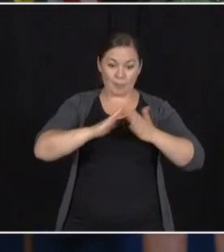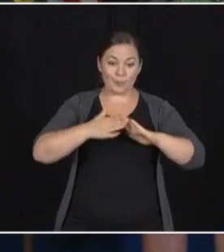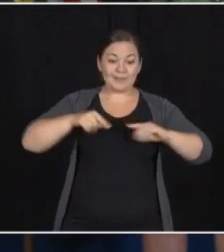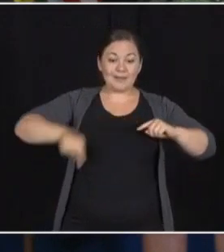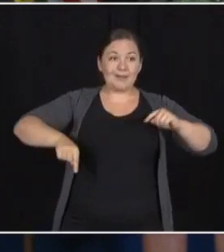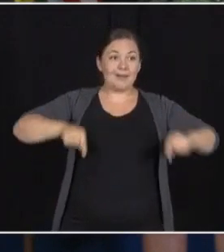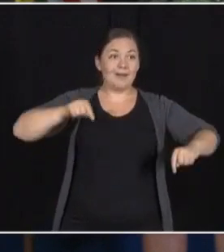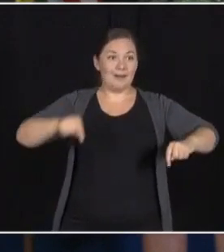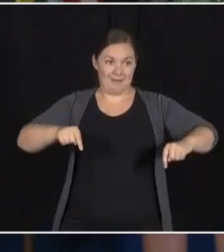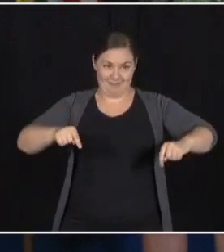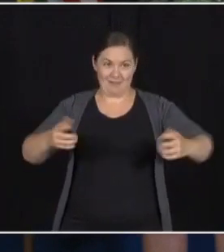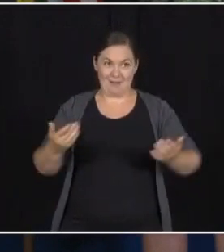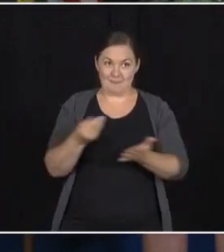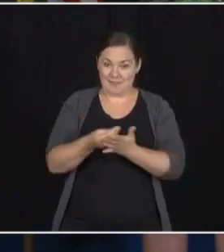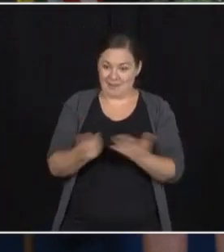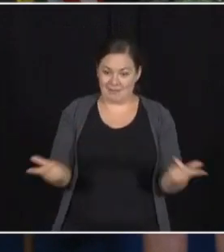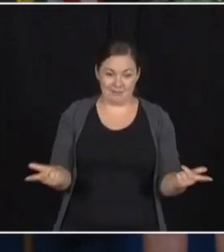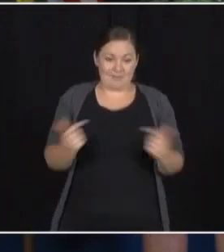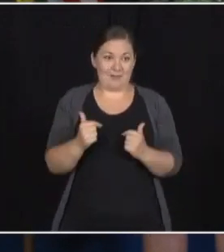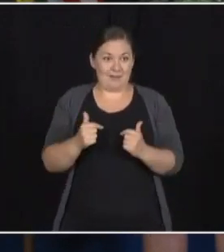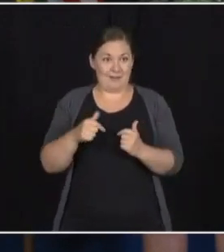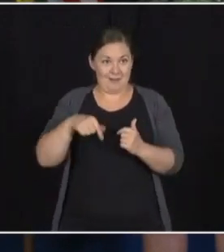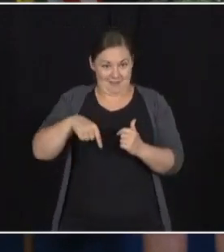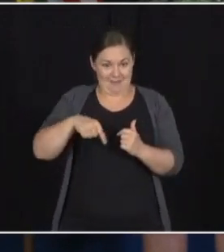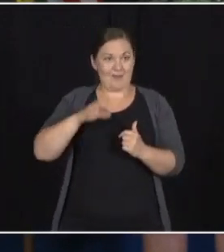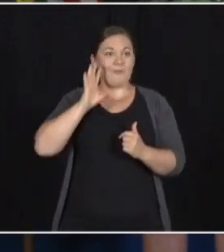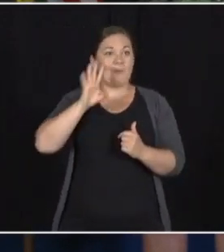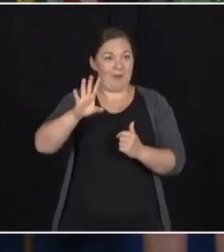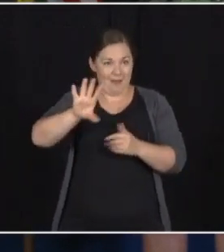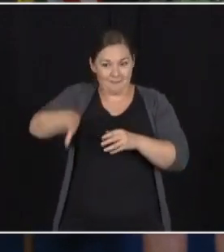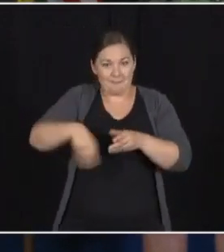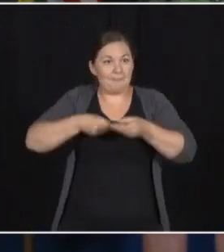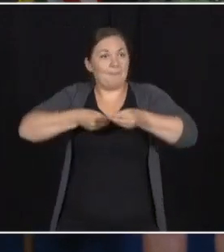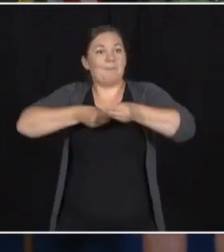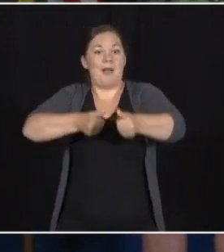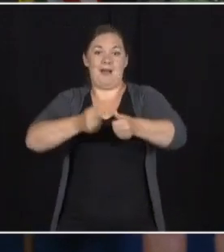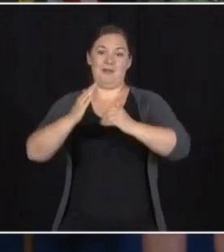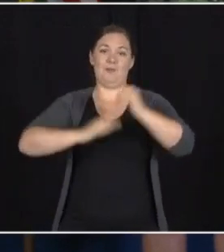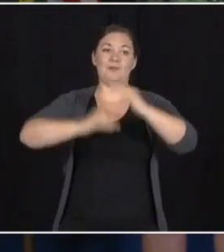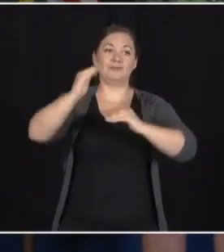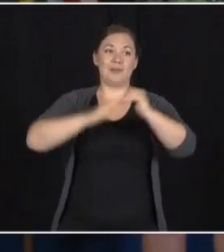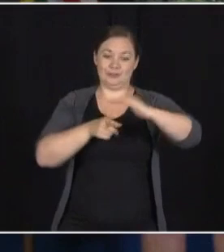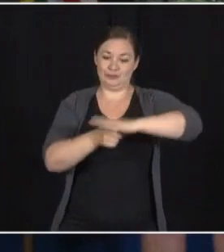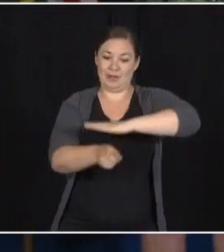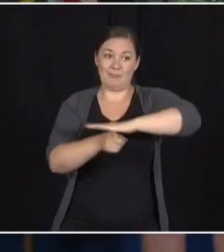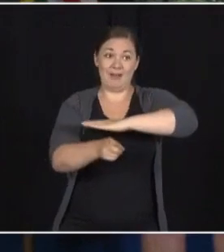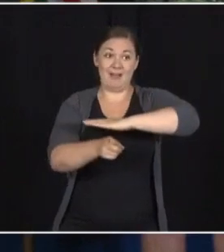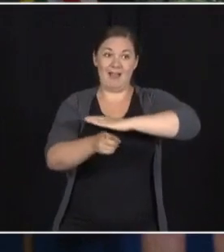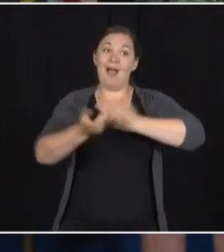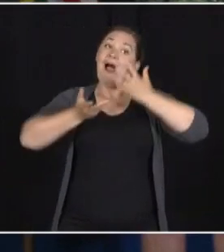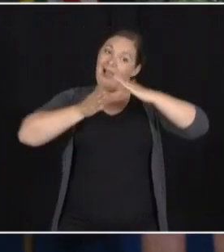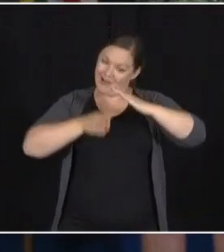Finally, the province lacks the ability to enter into commercial arrangements with the private sector. These are required to allow the province to